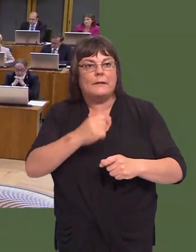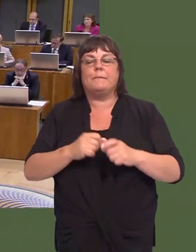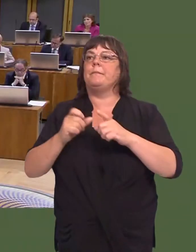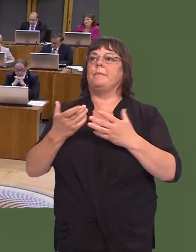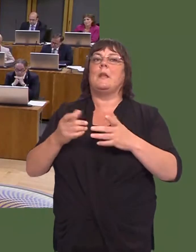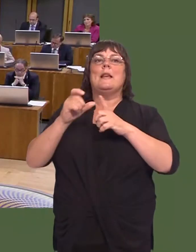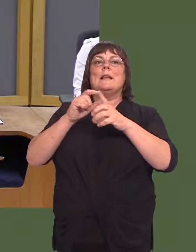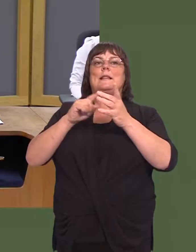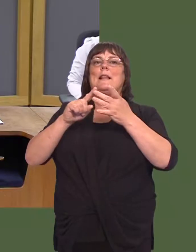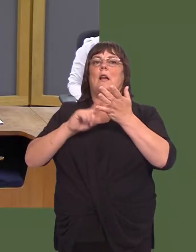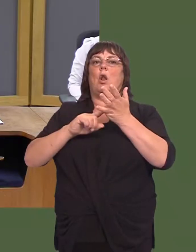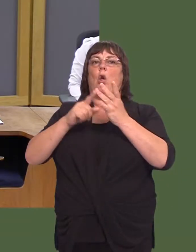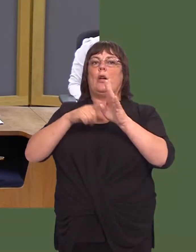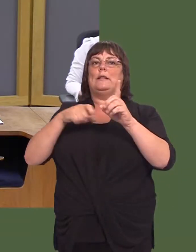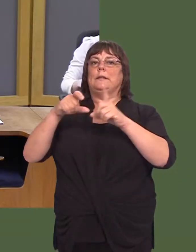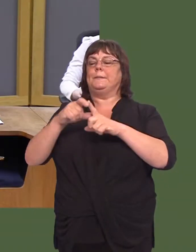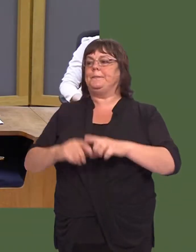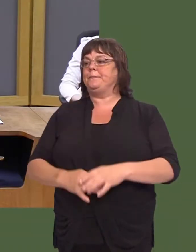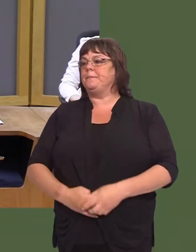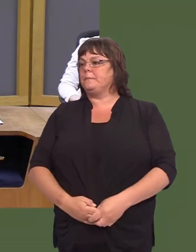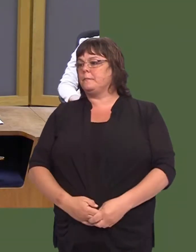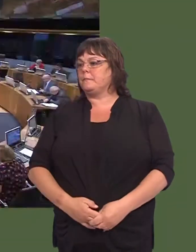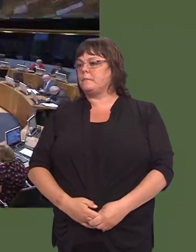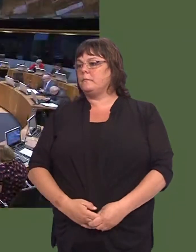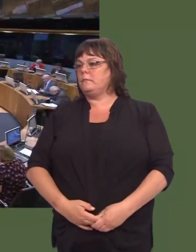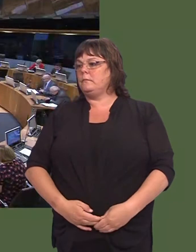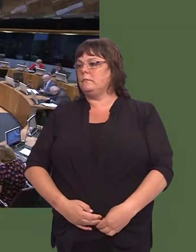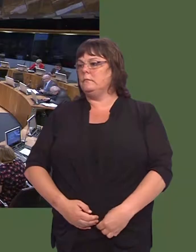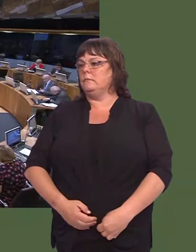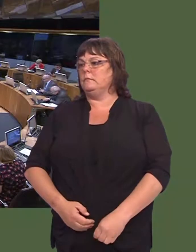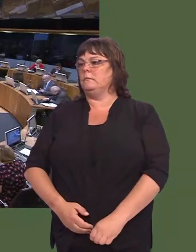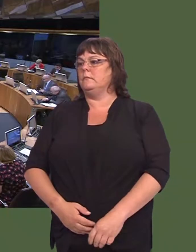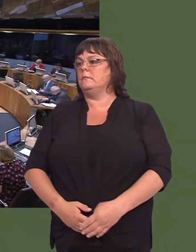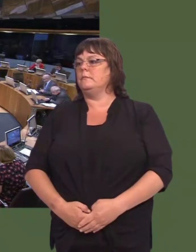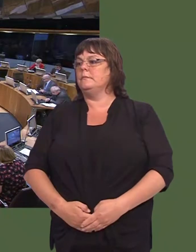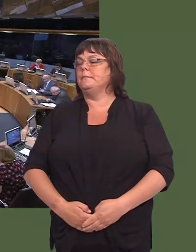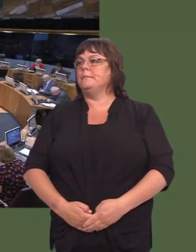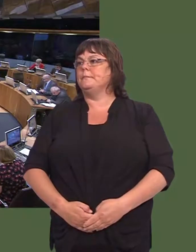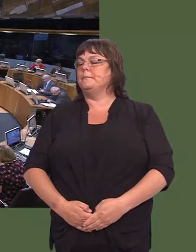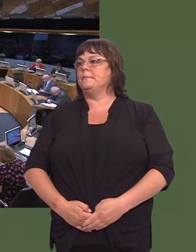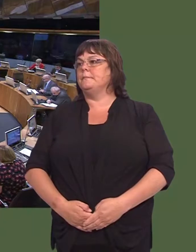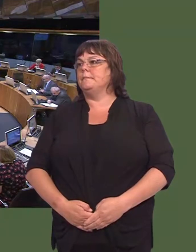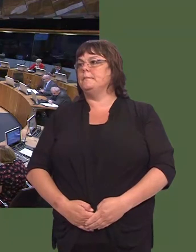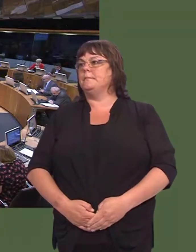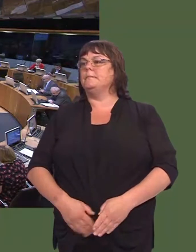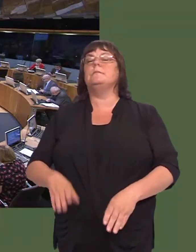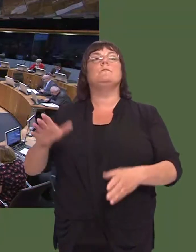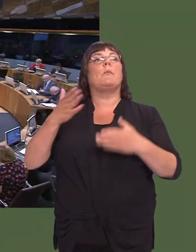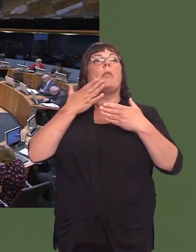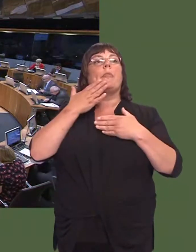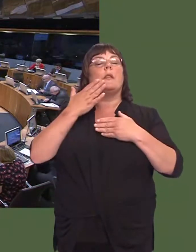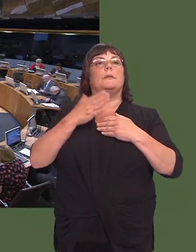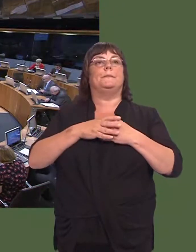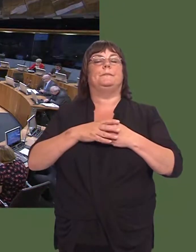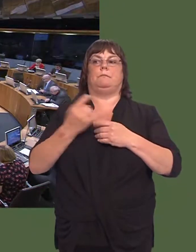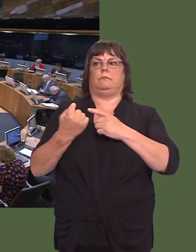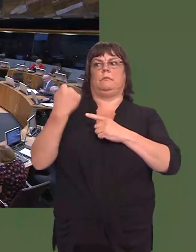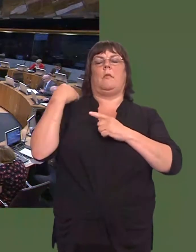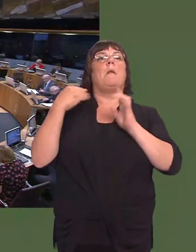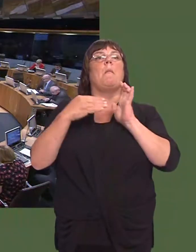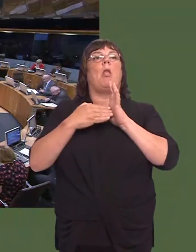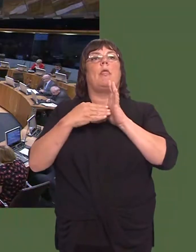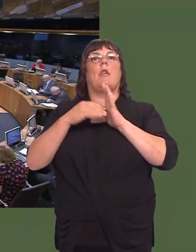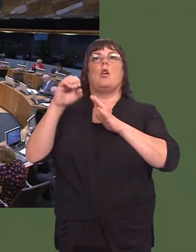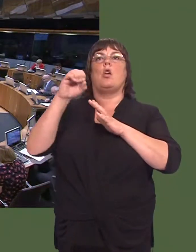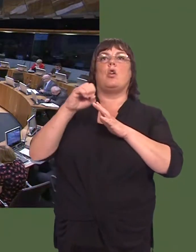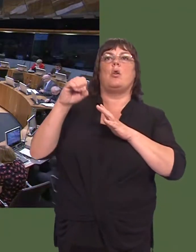Dai Lloyd: Further to that response, First Minister, last month, the European chief of